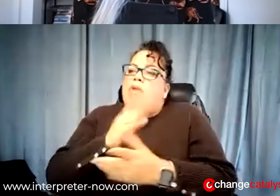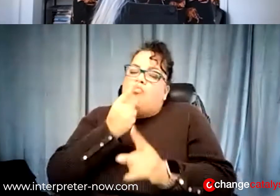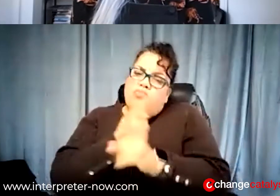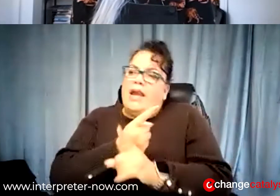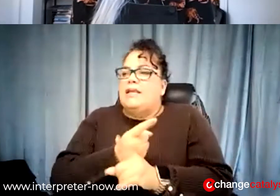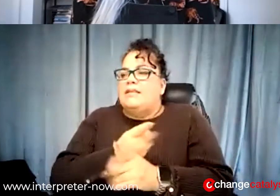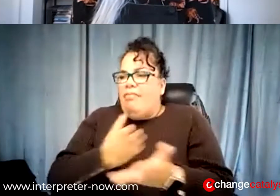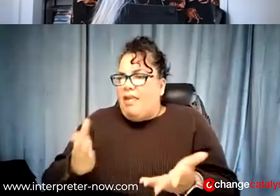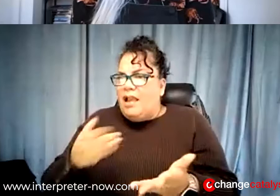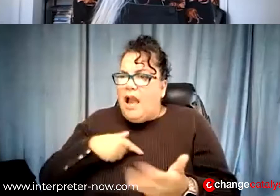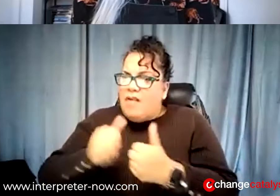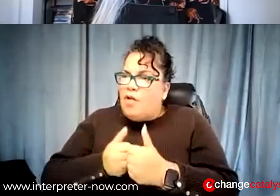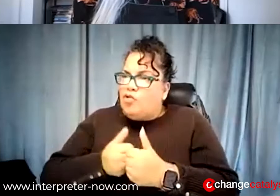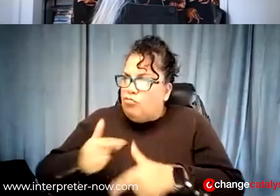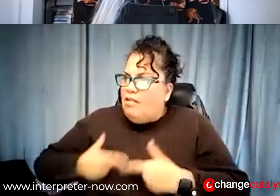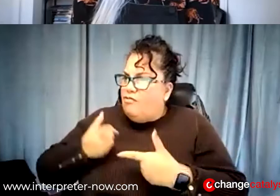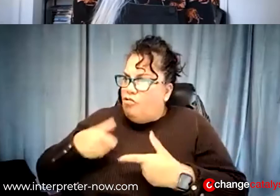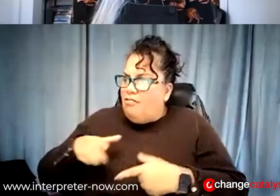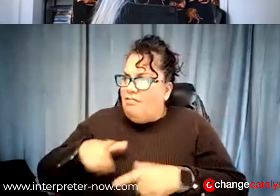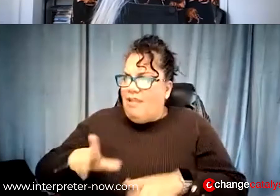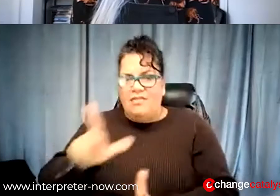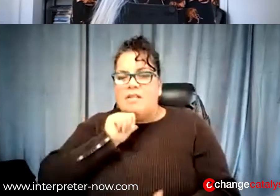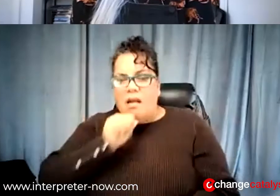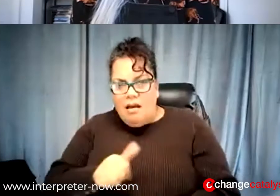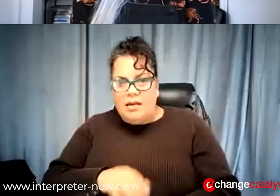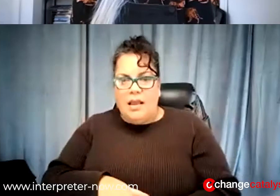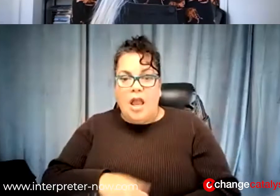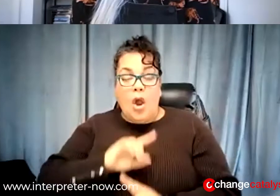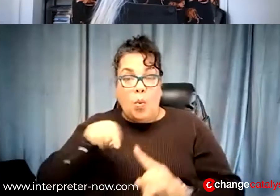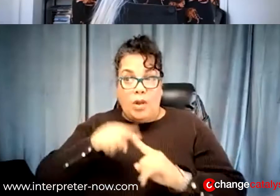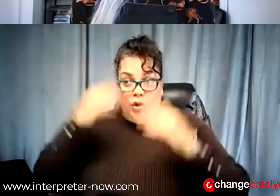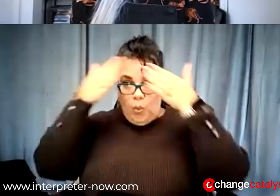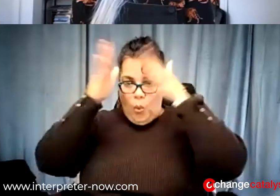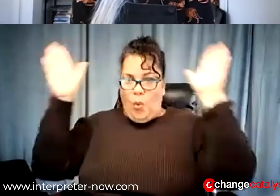was this idea of like when you open yourself up to the idea that there is no one right